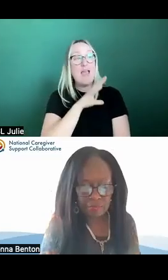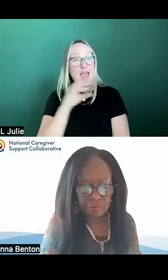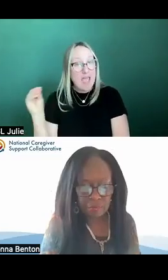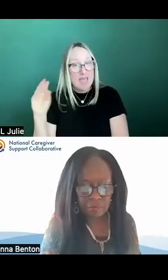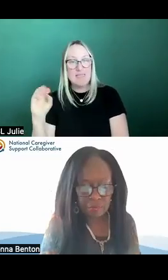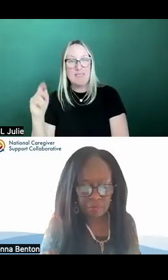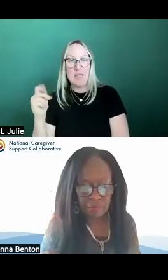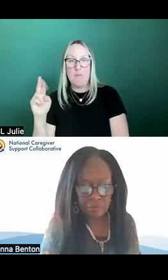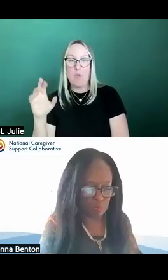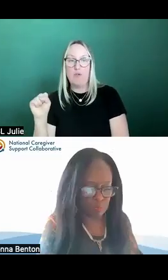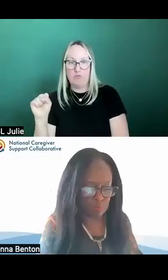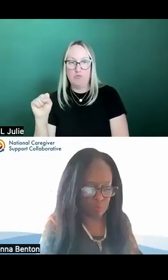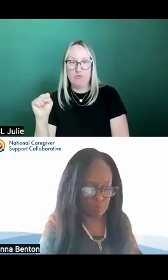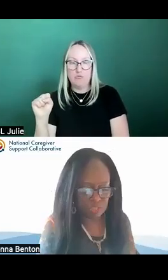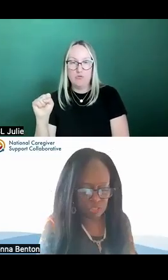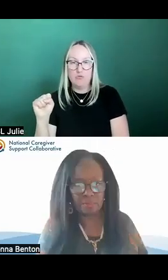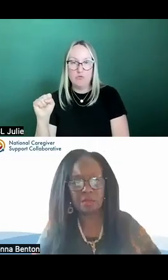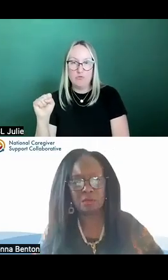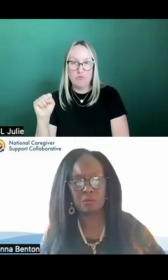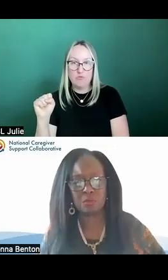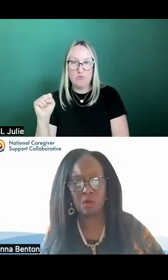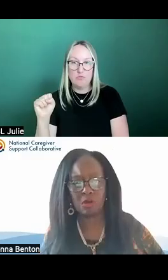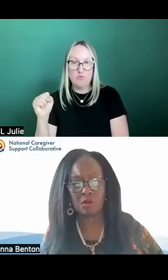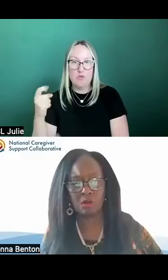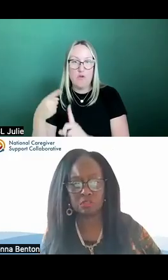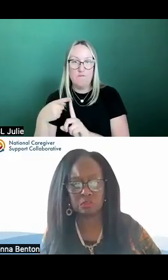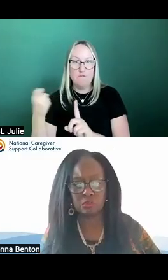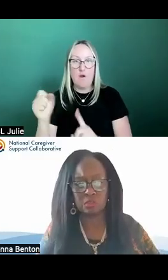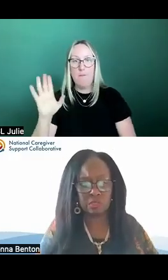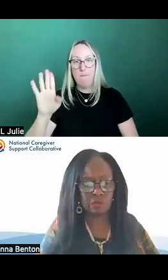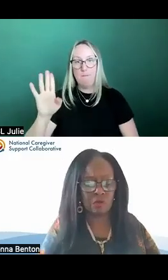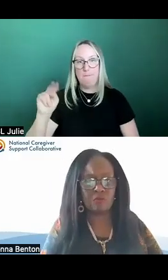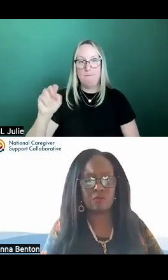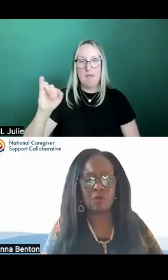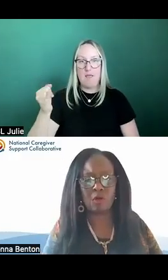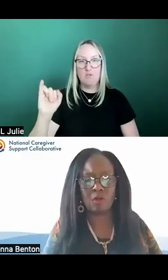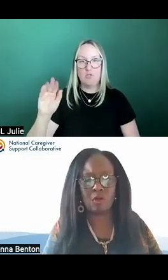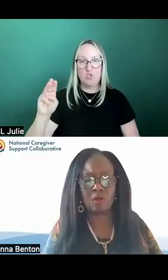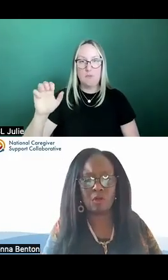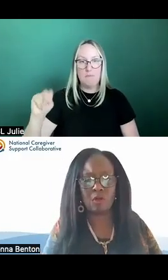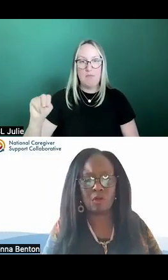a group from the Benjamin Rose Institute, who are also looking over all of the products that